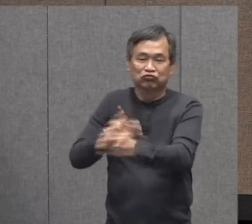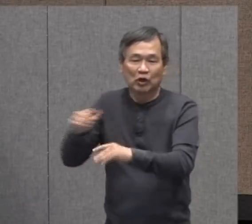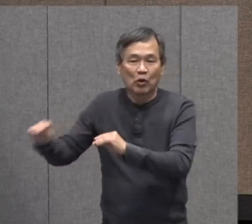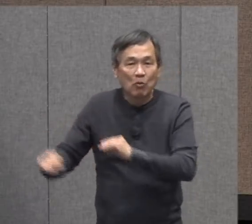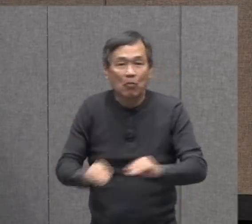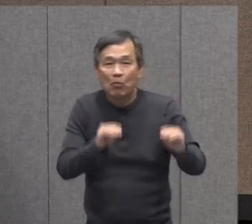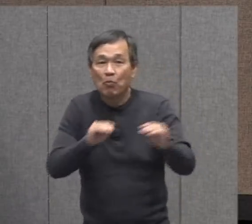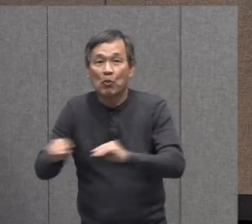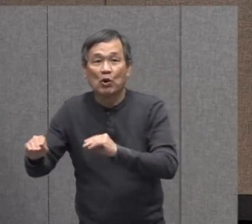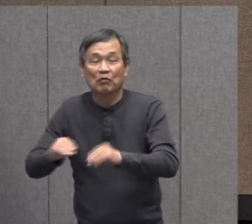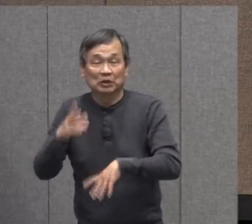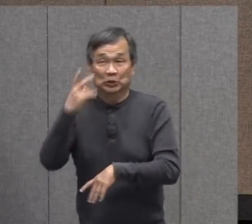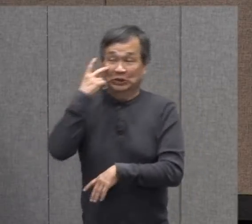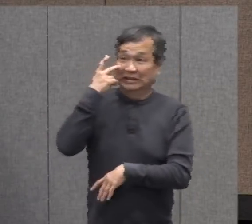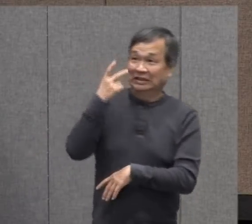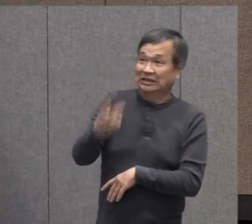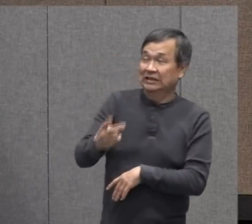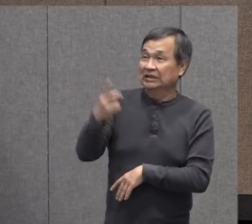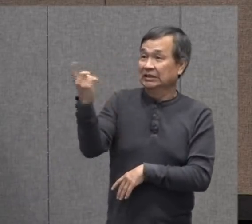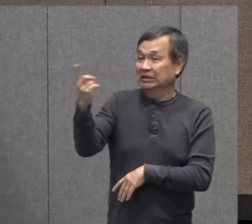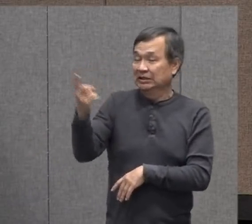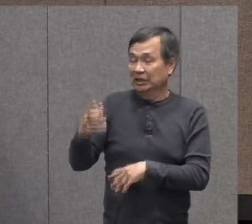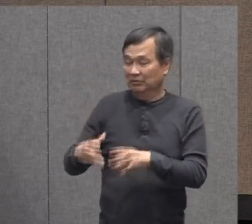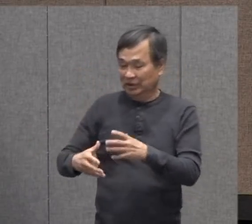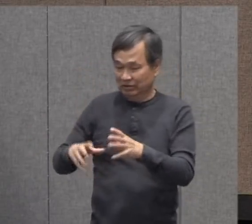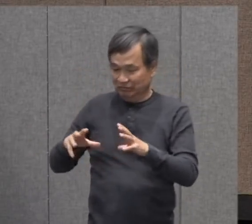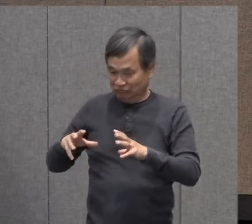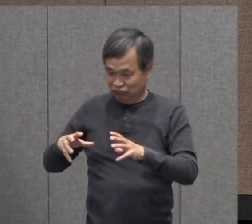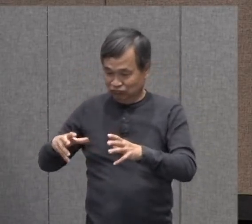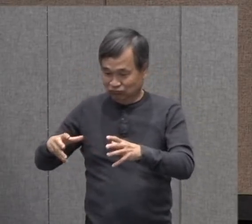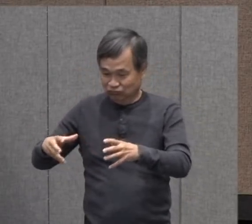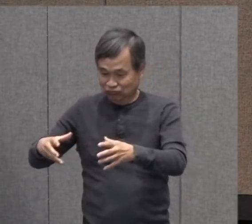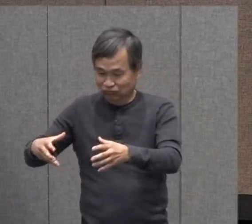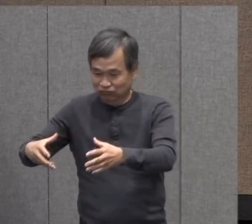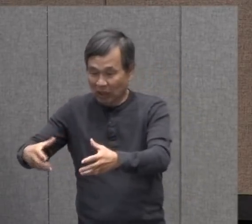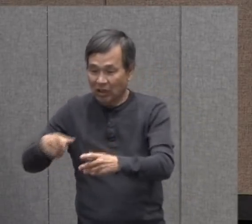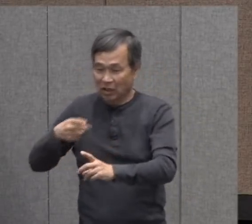When we see objects moving, they can have kinetic energy.